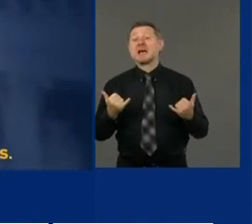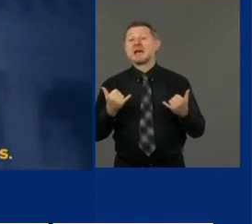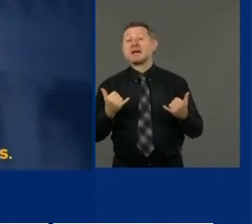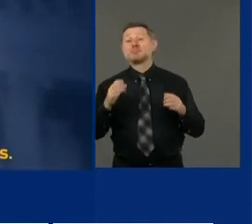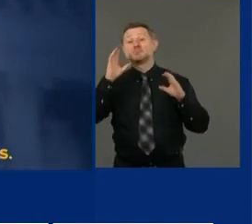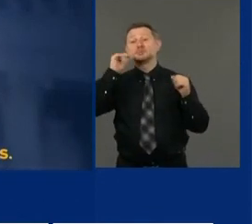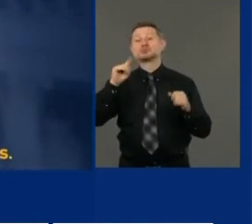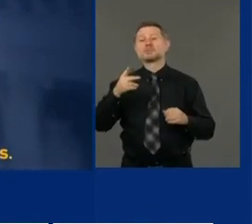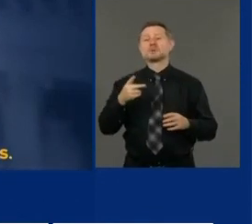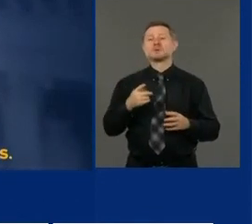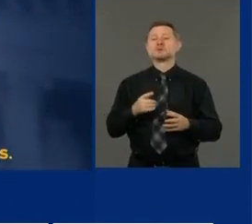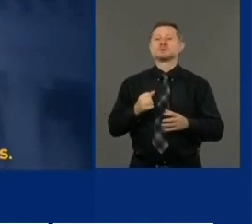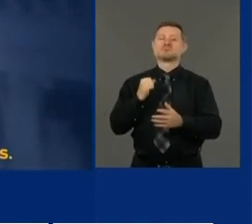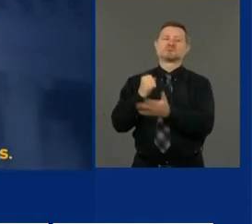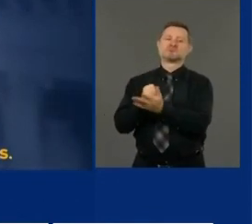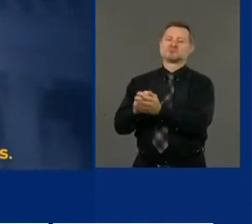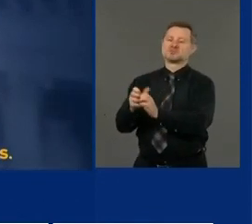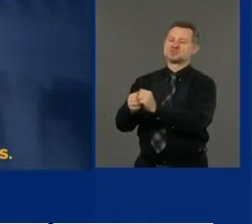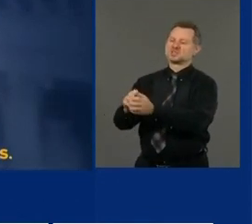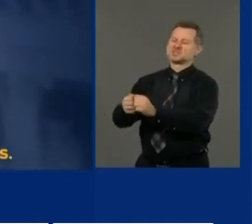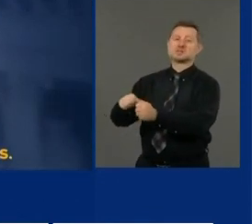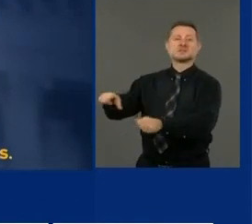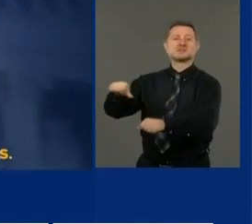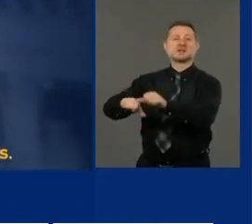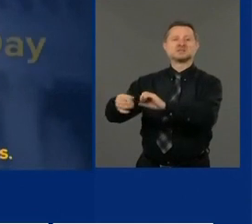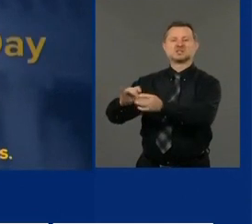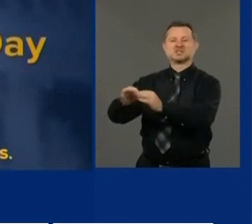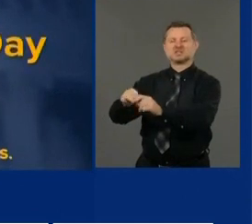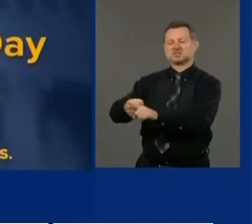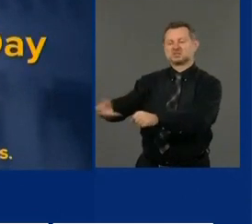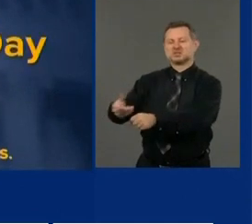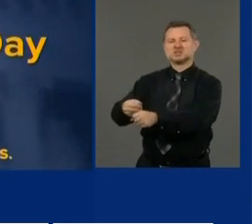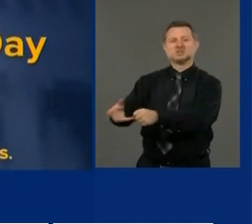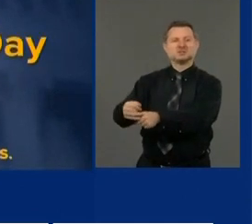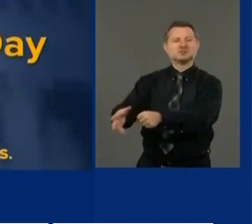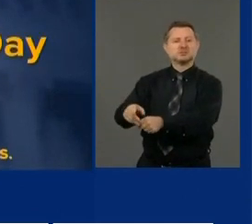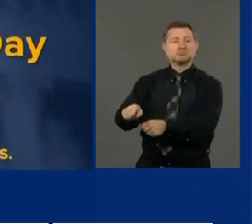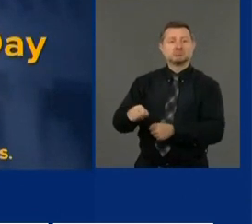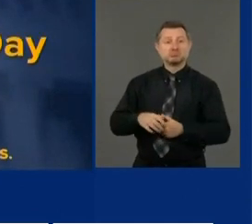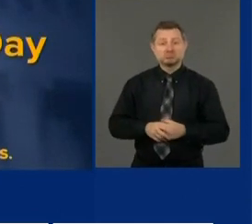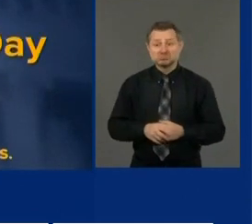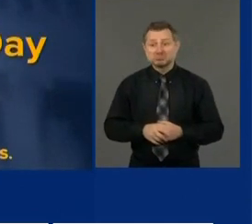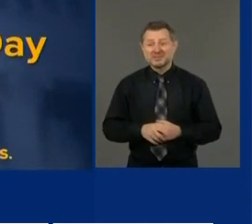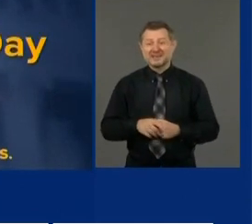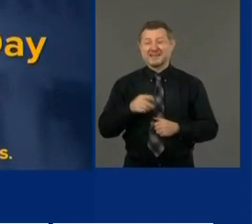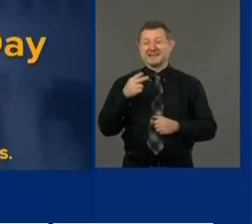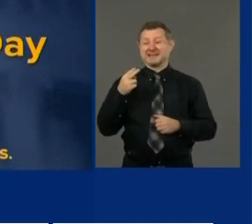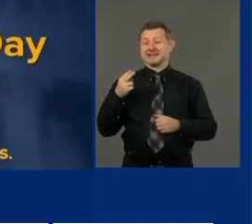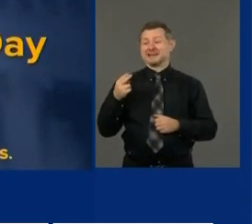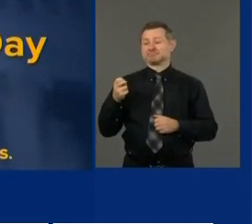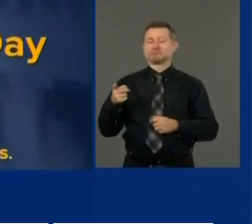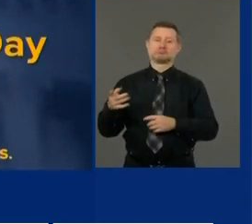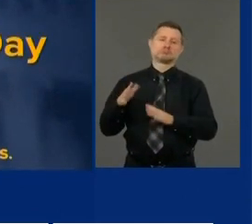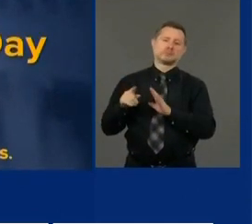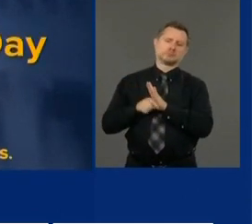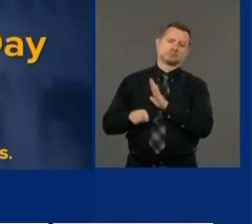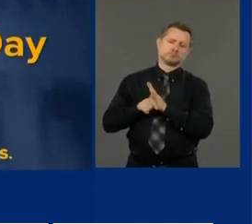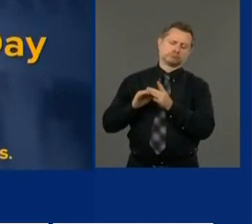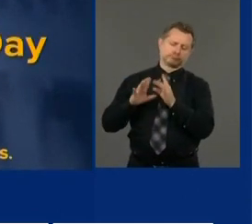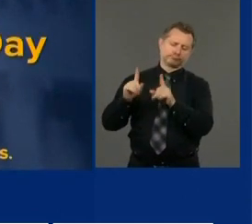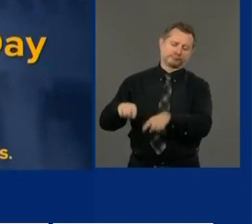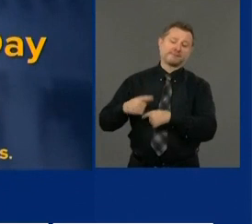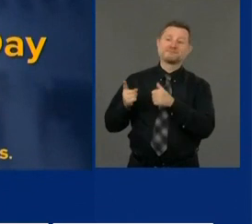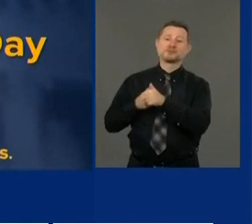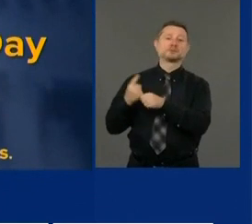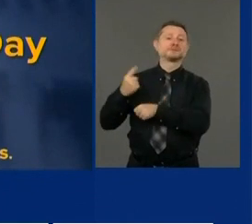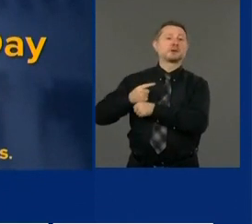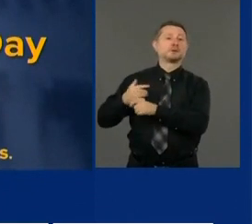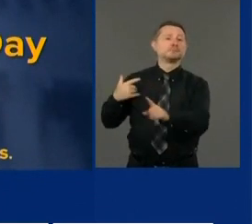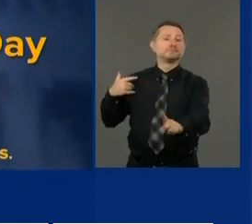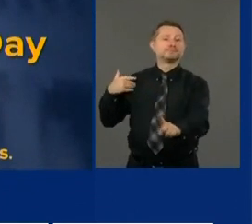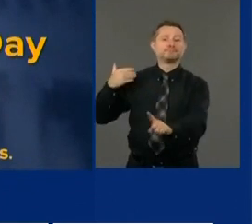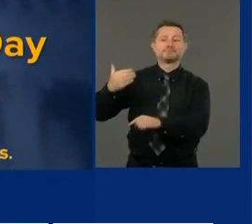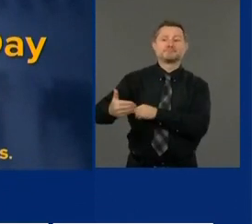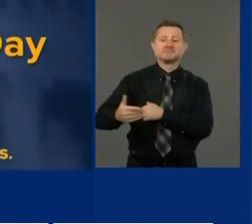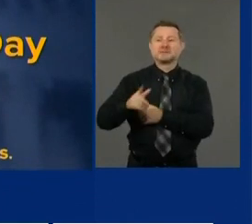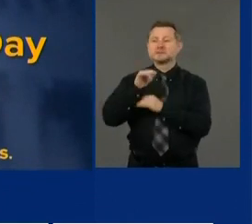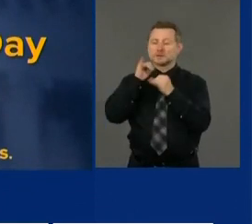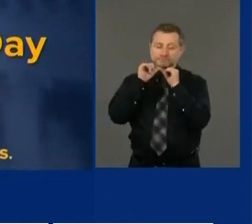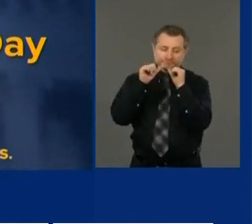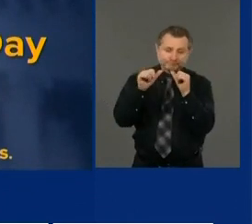IF YOU DON'T SEE THAT AS YOUR